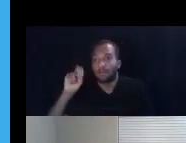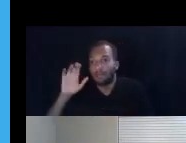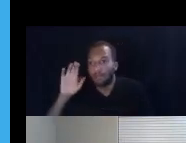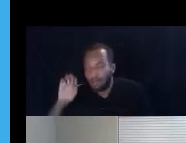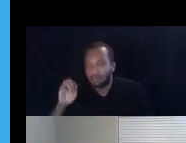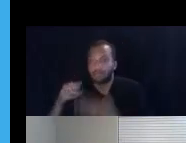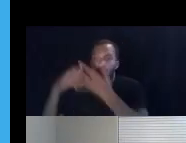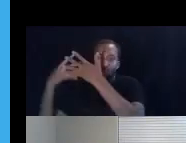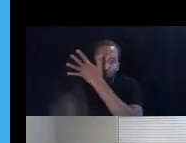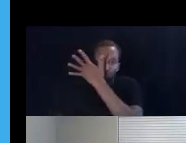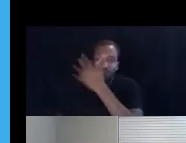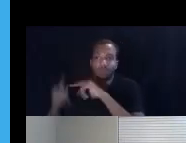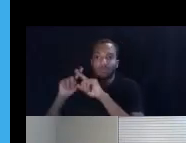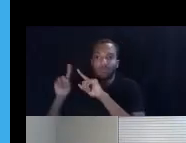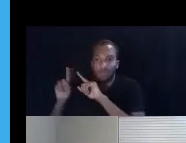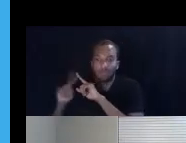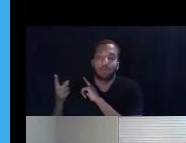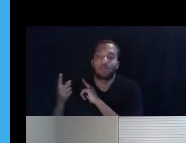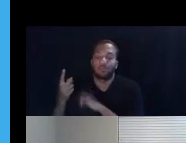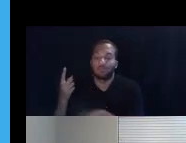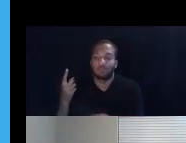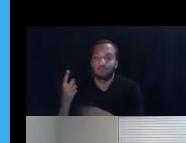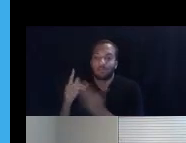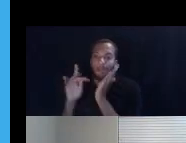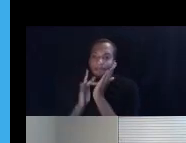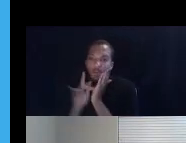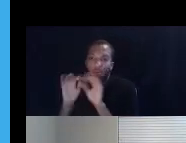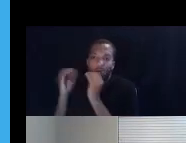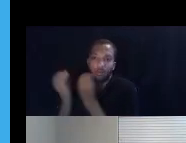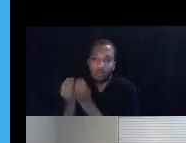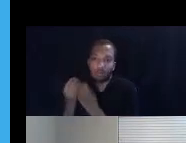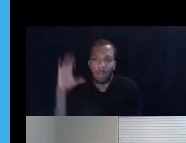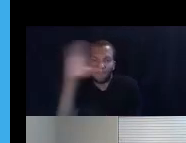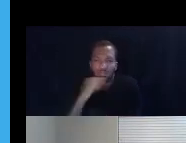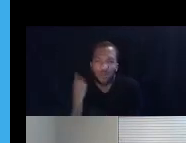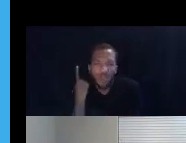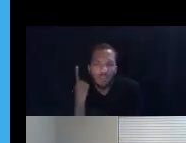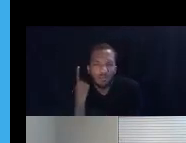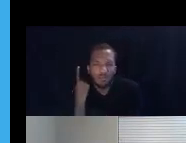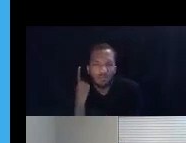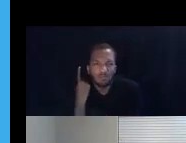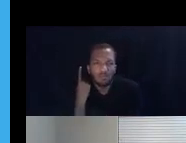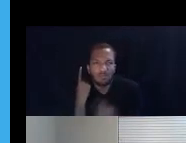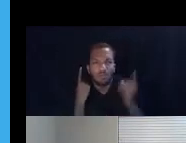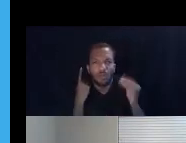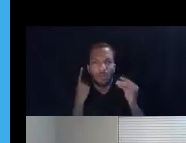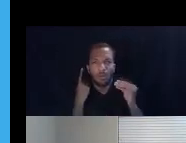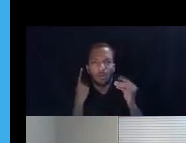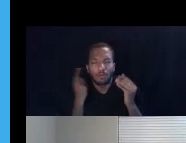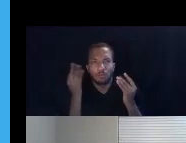I'm missing somebody. Who am I missing? I think that's a big source.